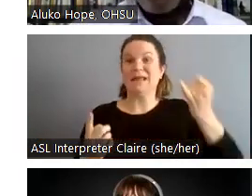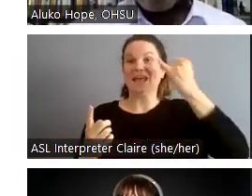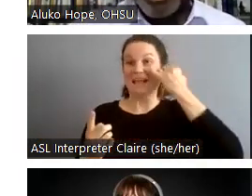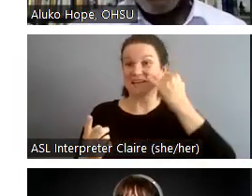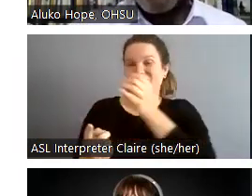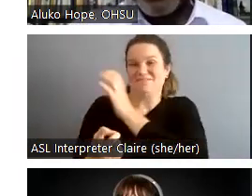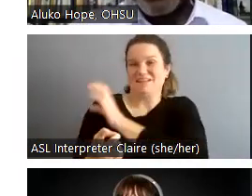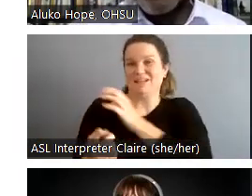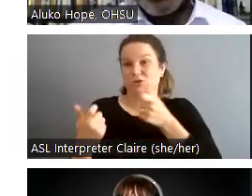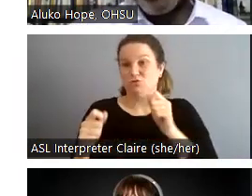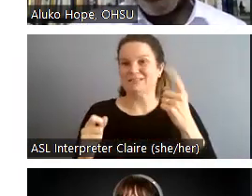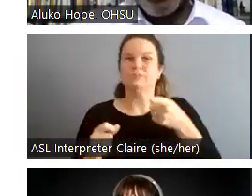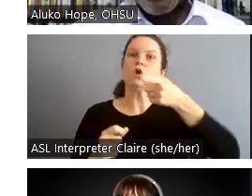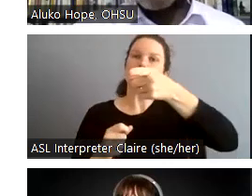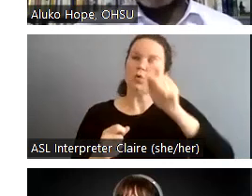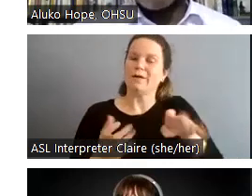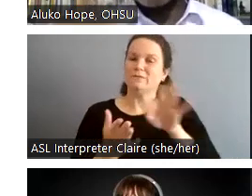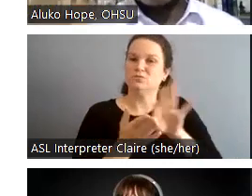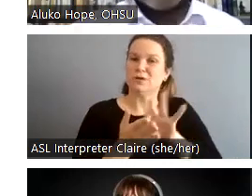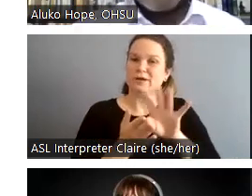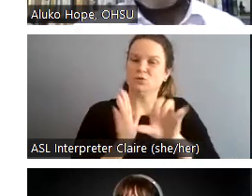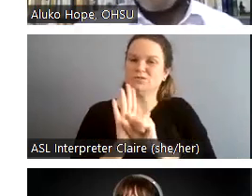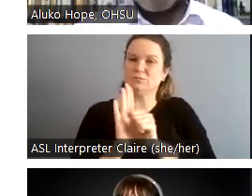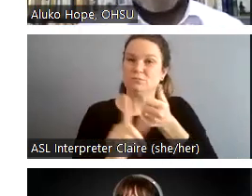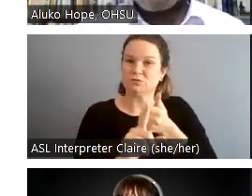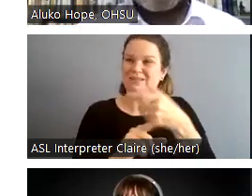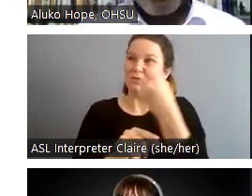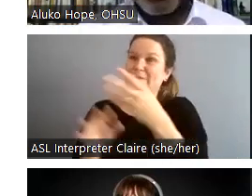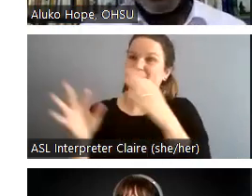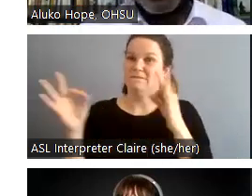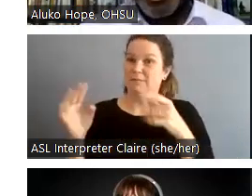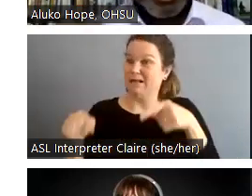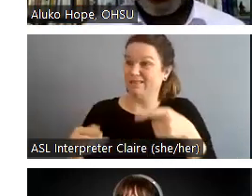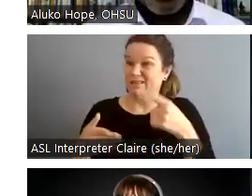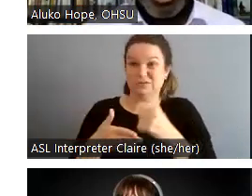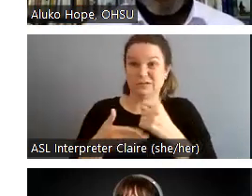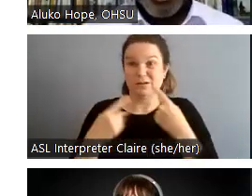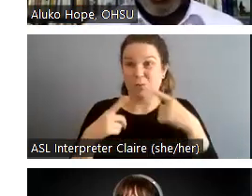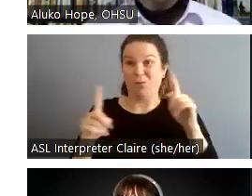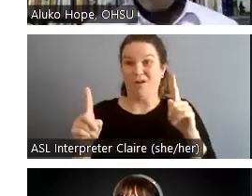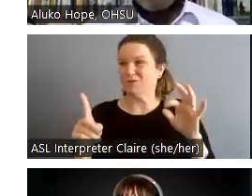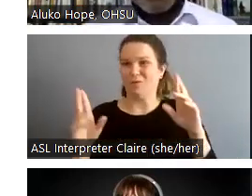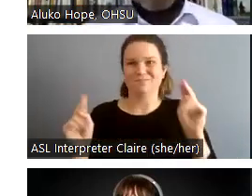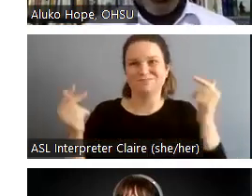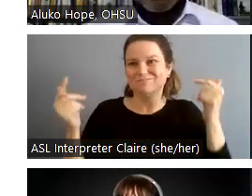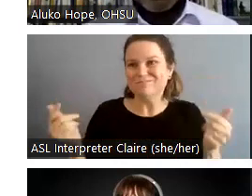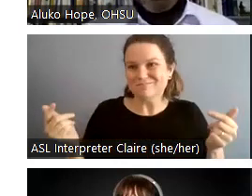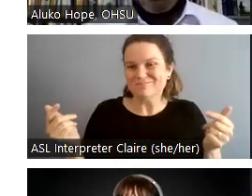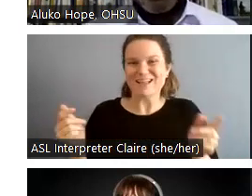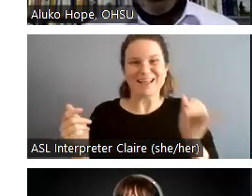be able to follow your symptoms daily at home to be able to give feedback as to whether this treatment that we're trying is actually working. And so, that does